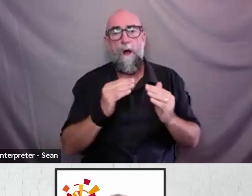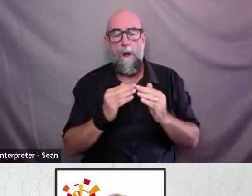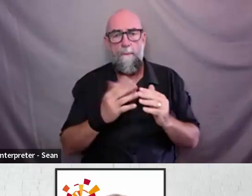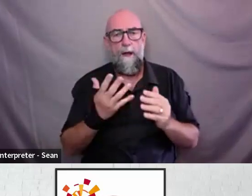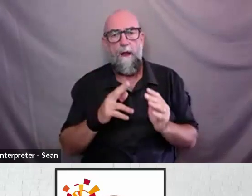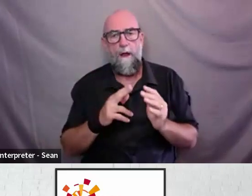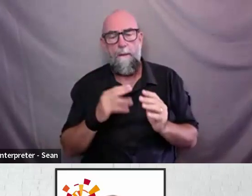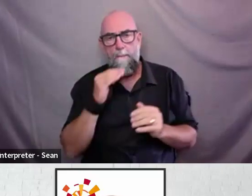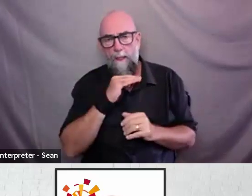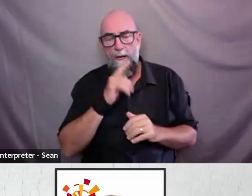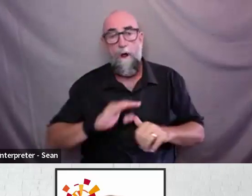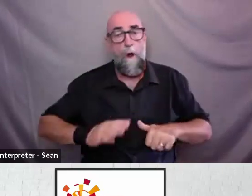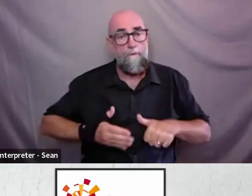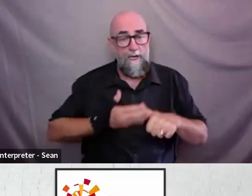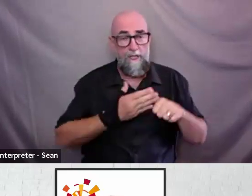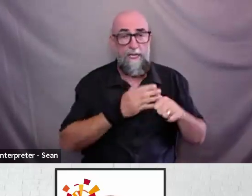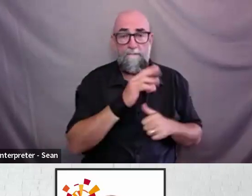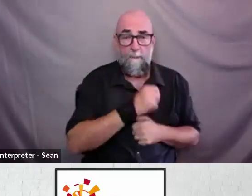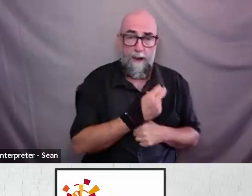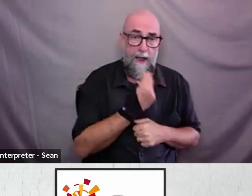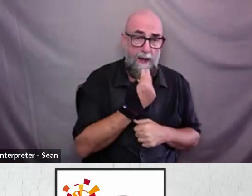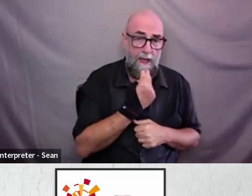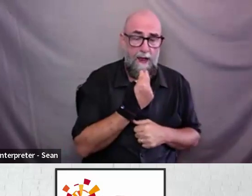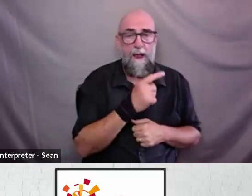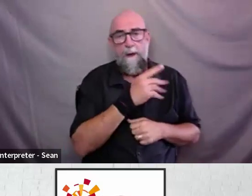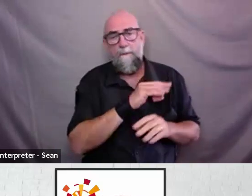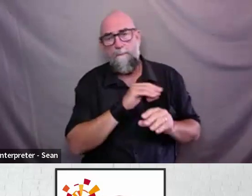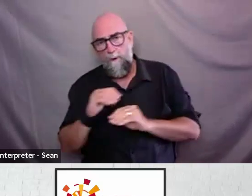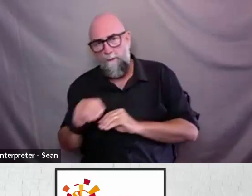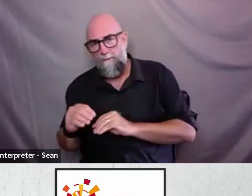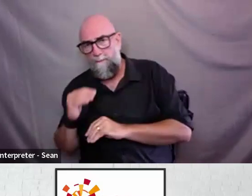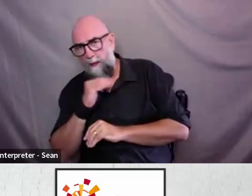This is a really interesting experiment